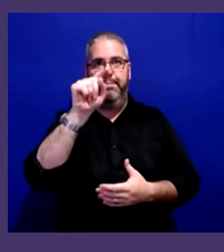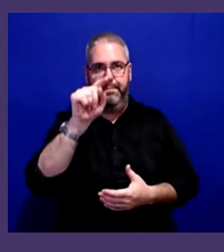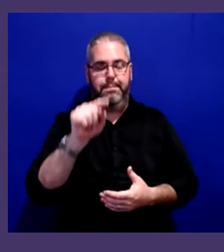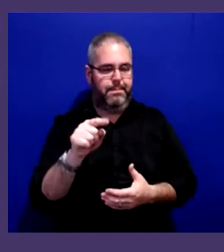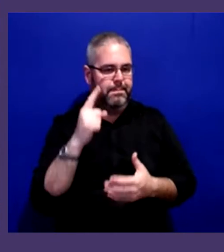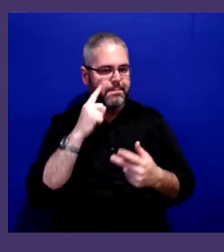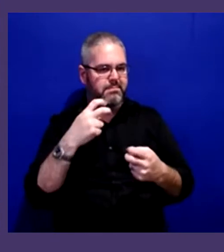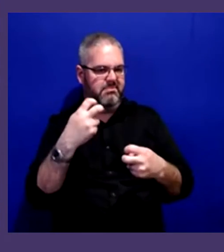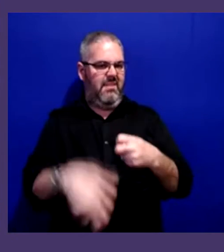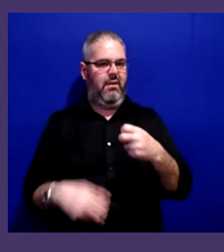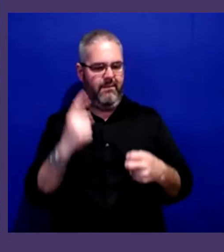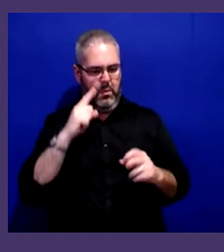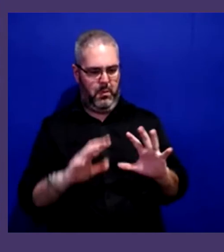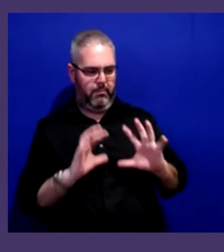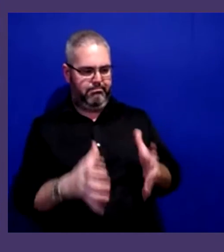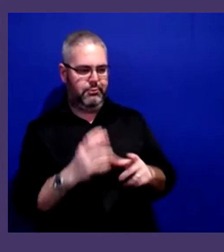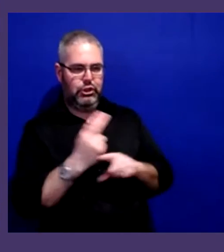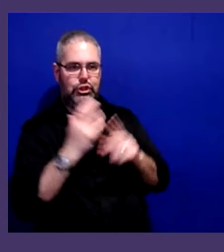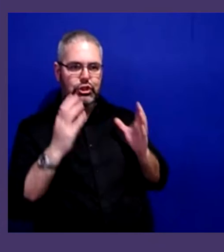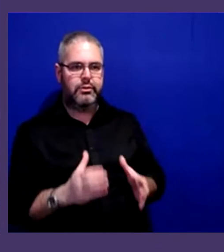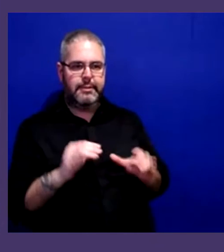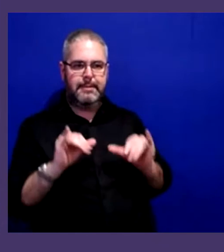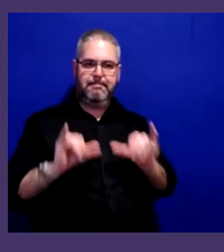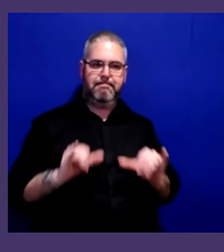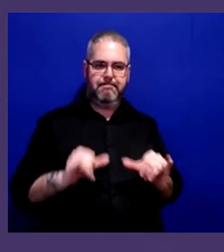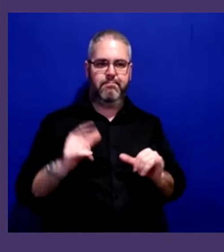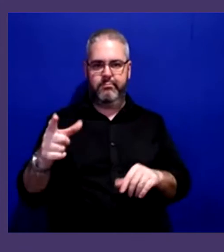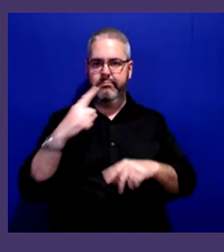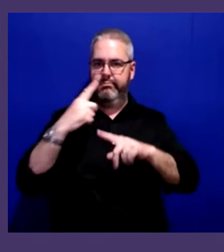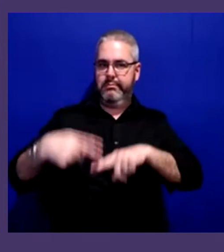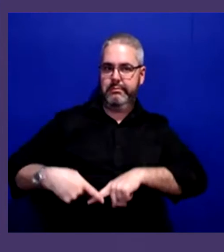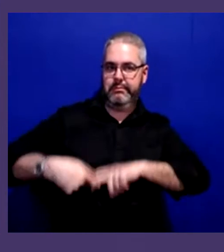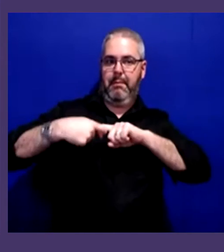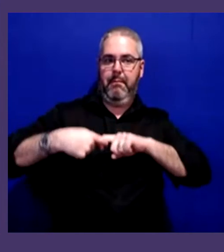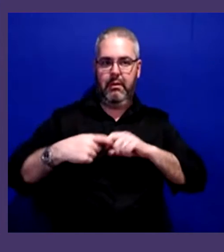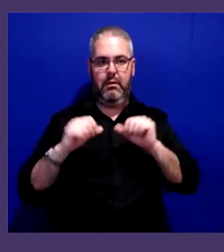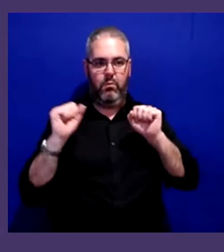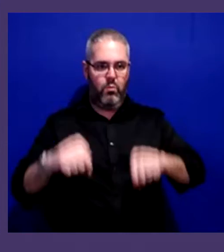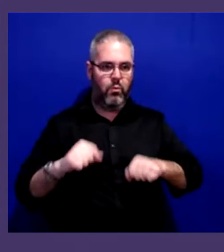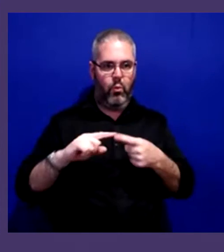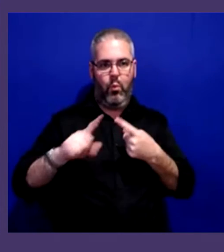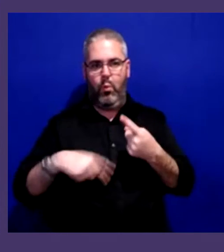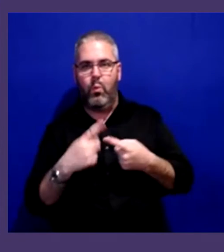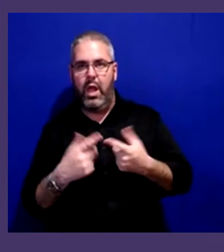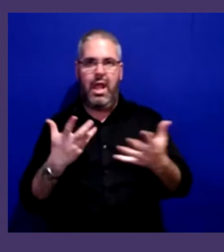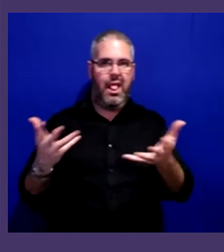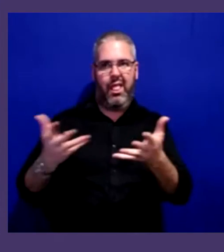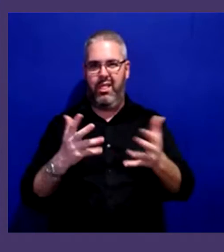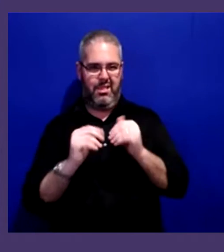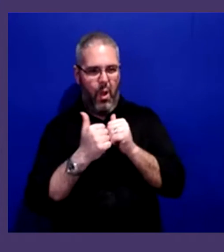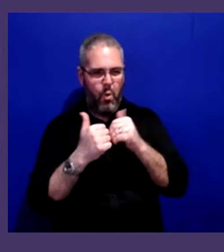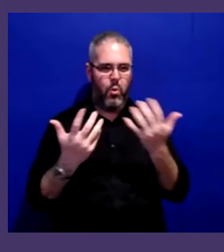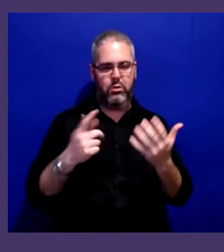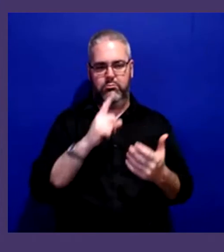to figure out where they can stop an exit and also making sure that we're using visuals,